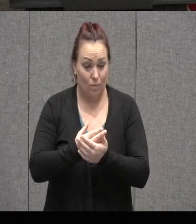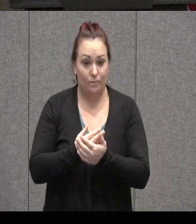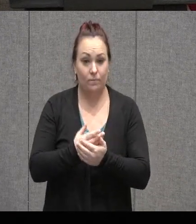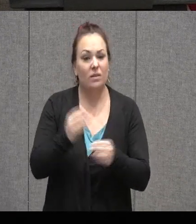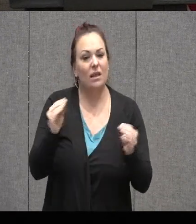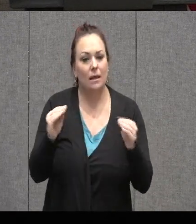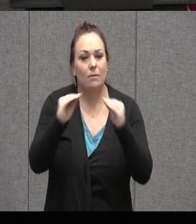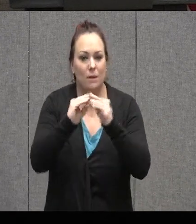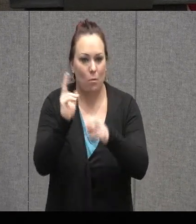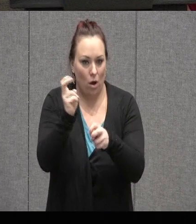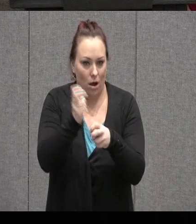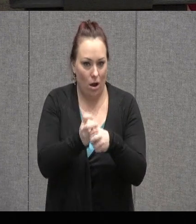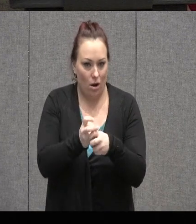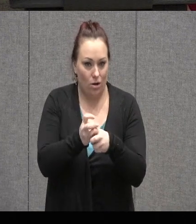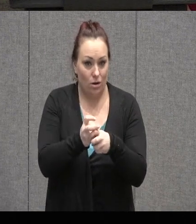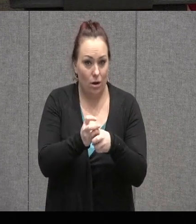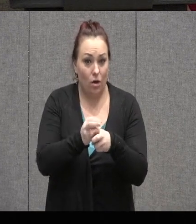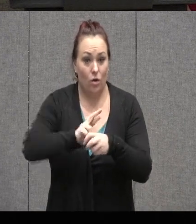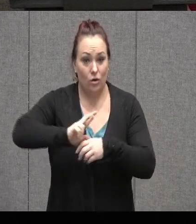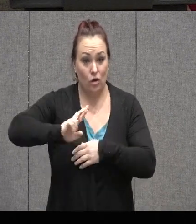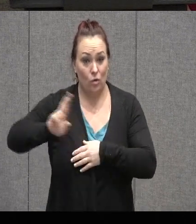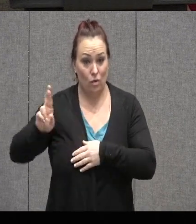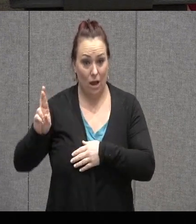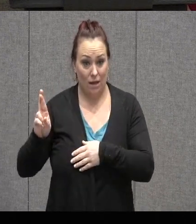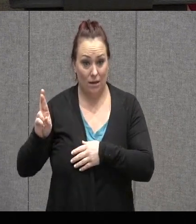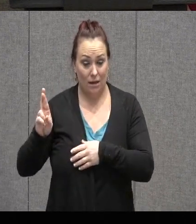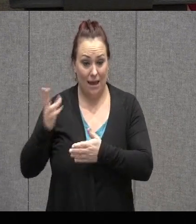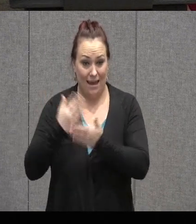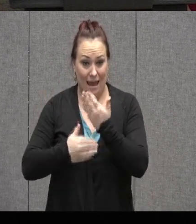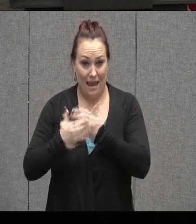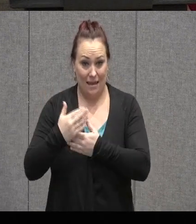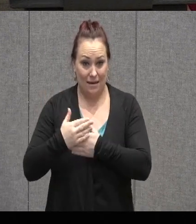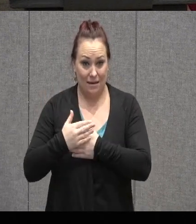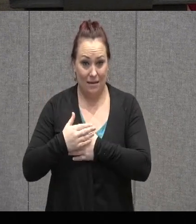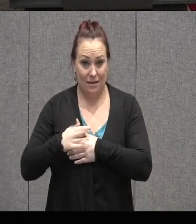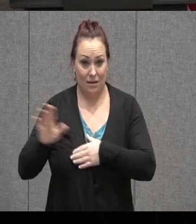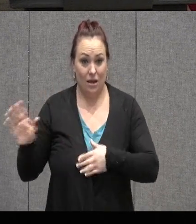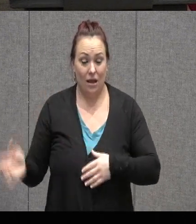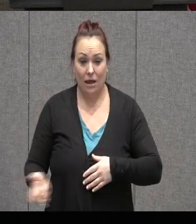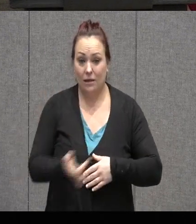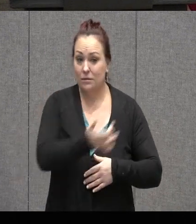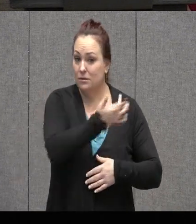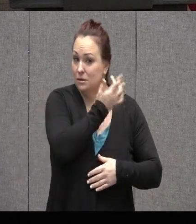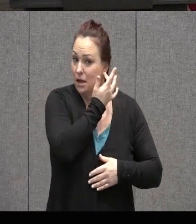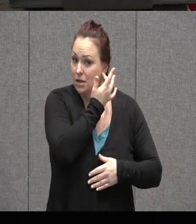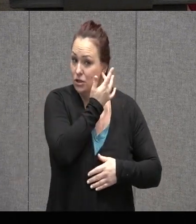It's a little harder. You're gonna take your right hand and cross over and touch your earlobe.